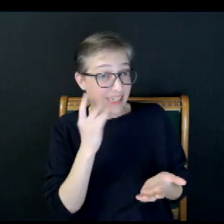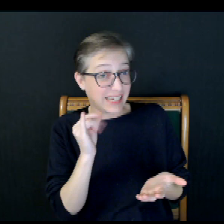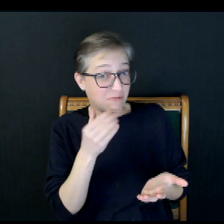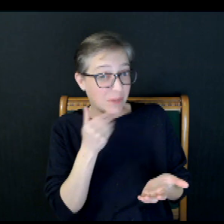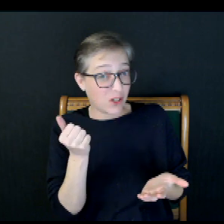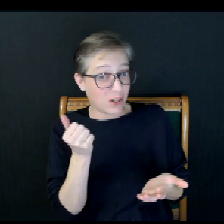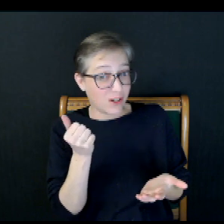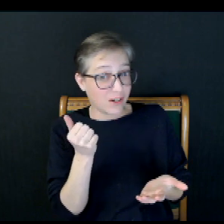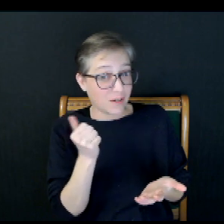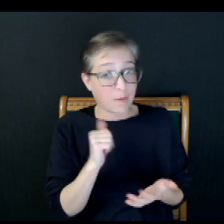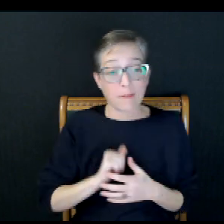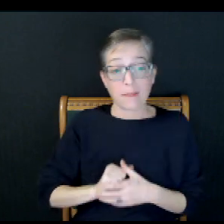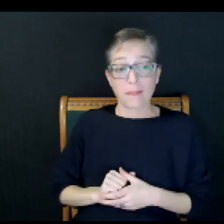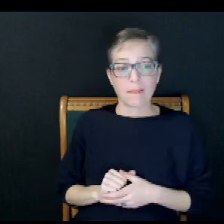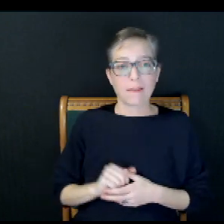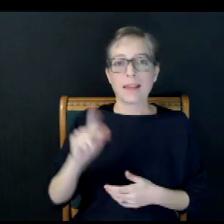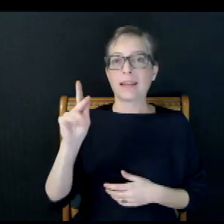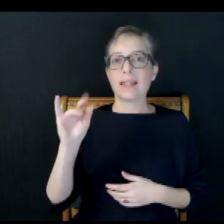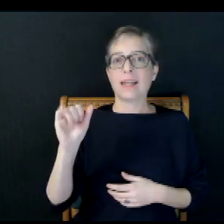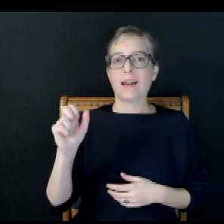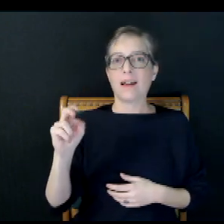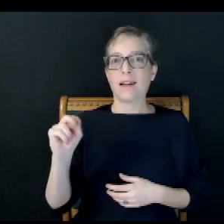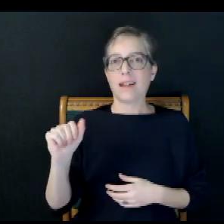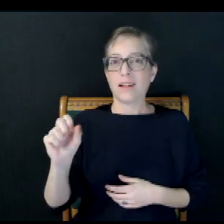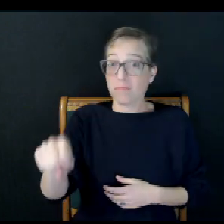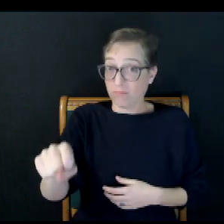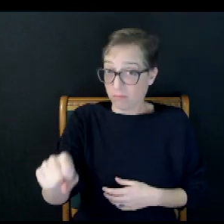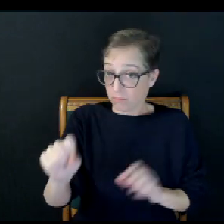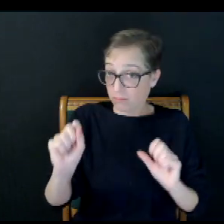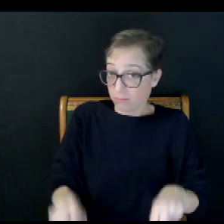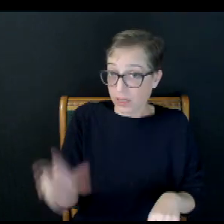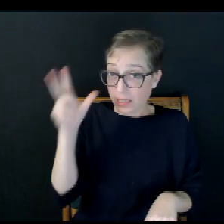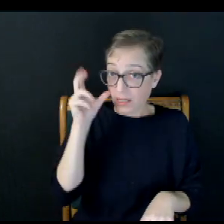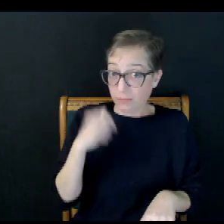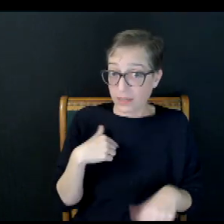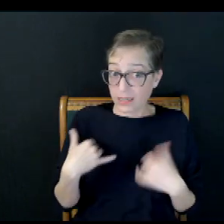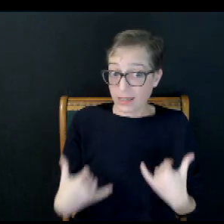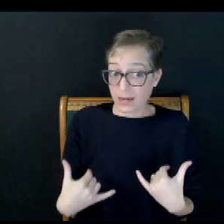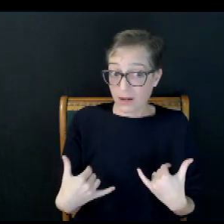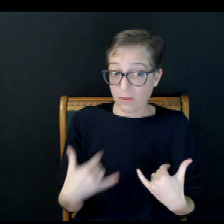Yes. Can you hear me now? Yes, it seems better. Thank you.